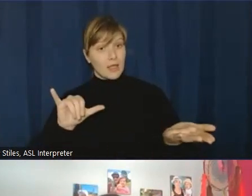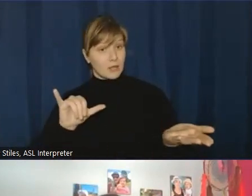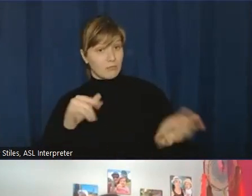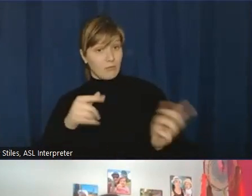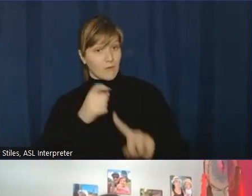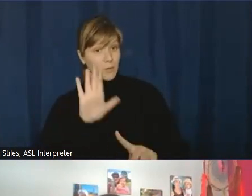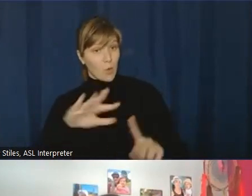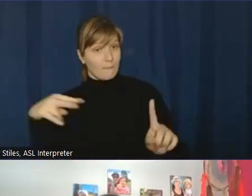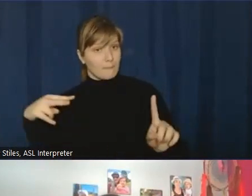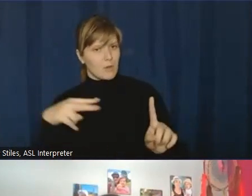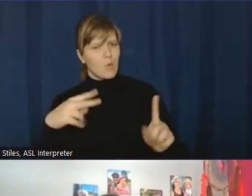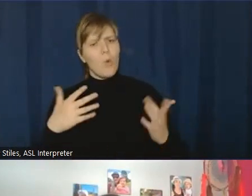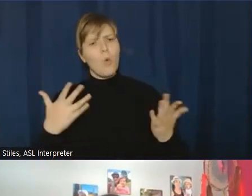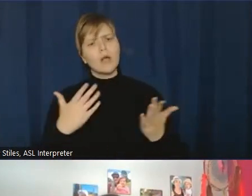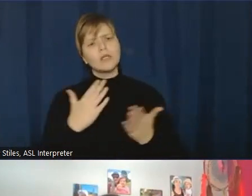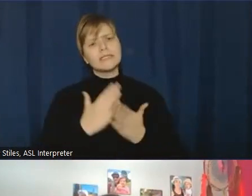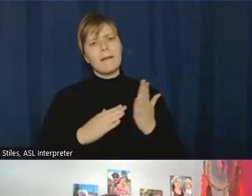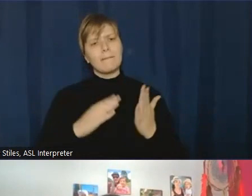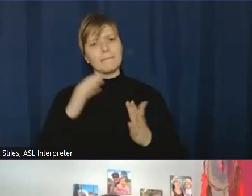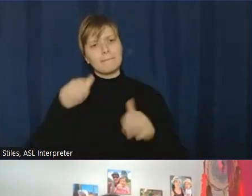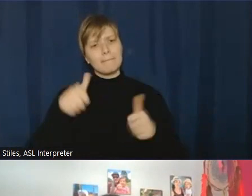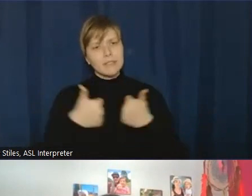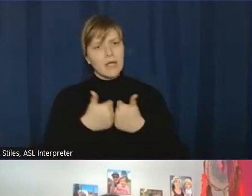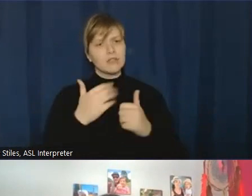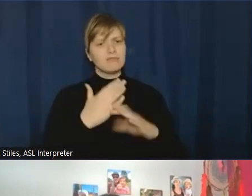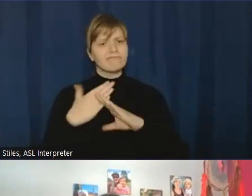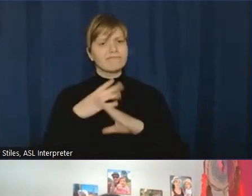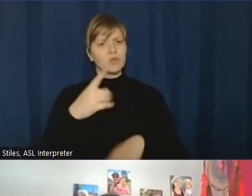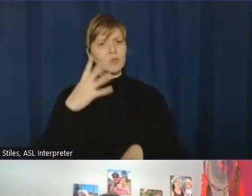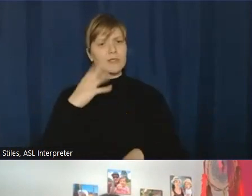what are some of the barriers that you faced in the process and how did you overcome them?